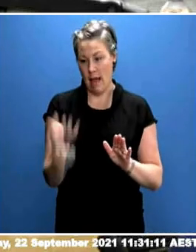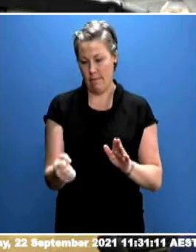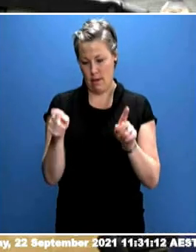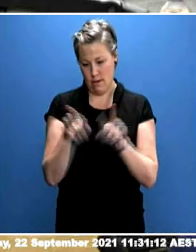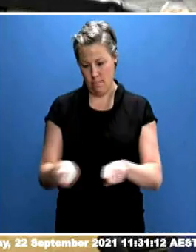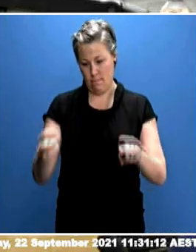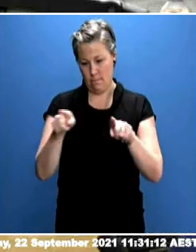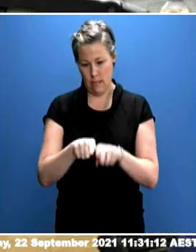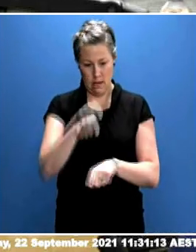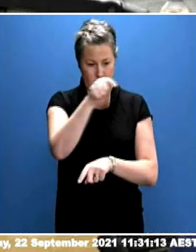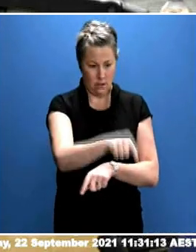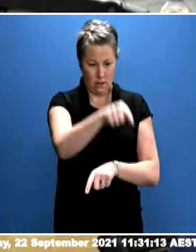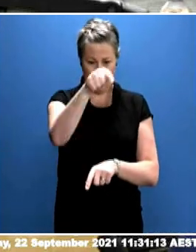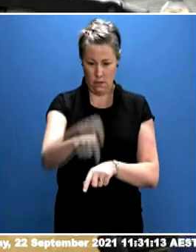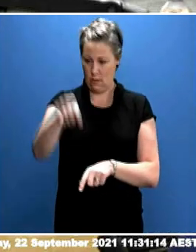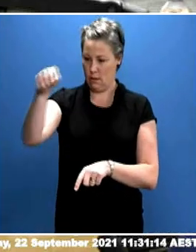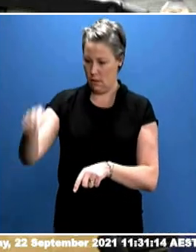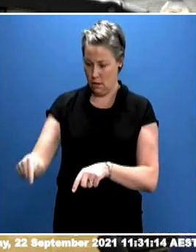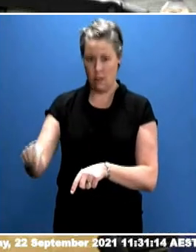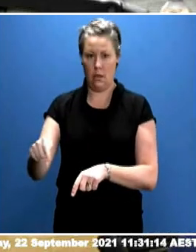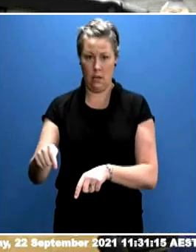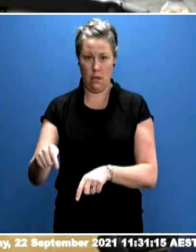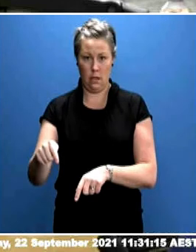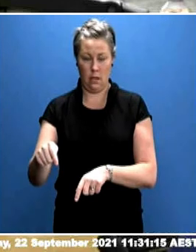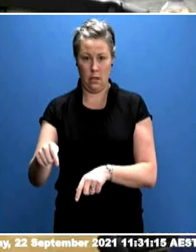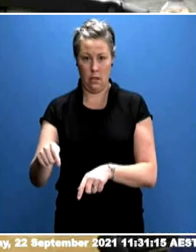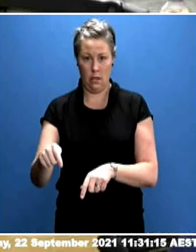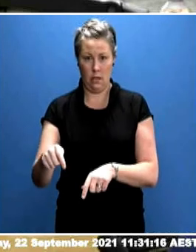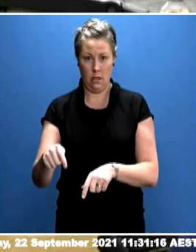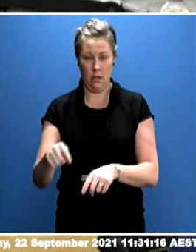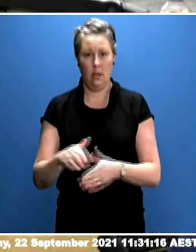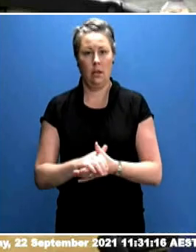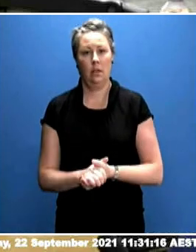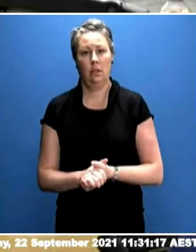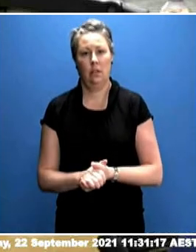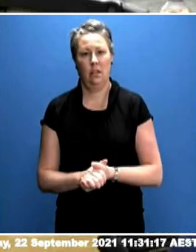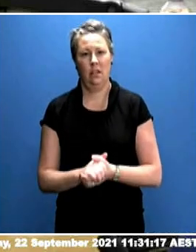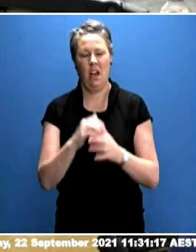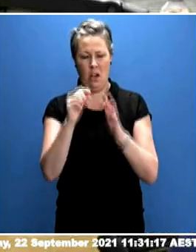and that you've given an overview in effect of what, from your experience